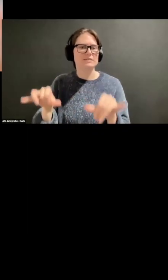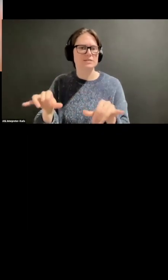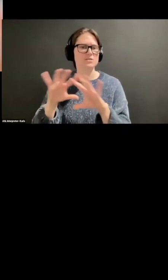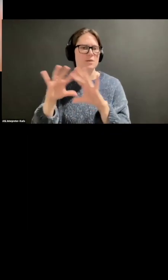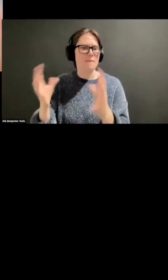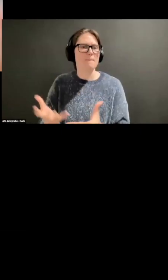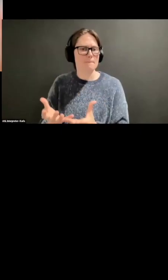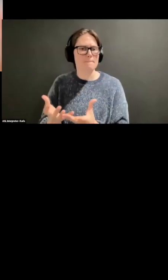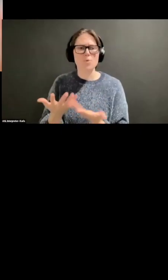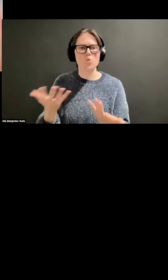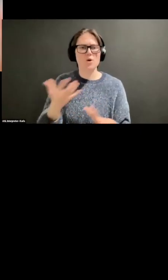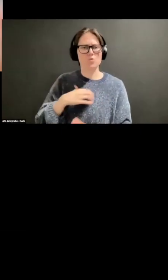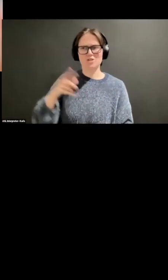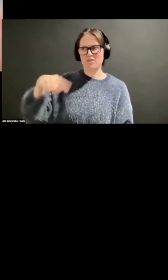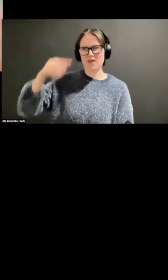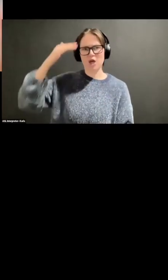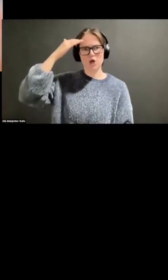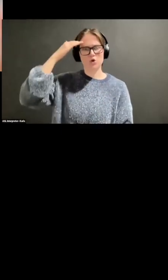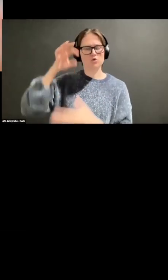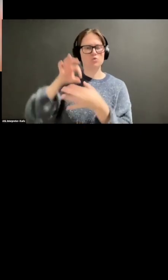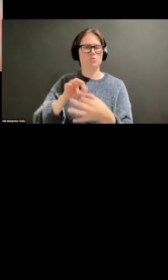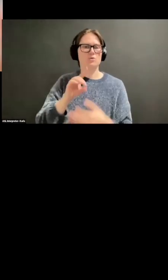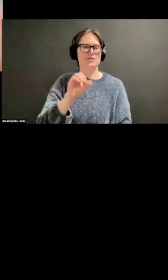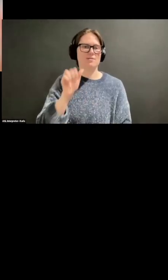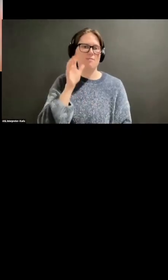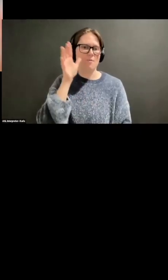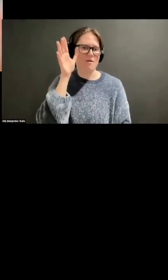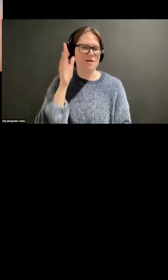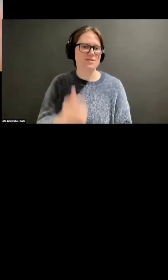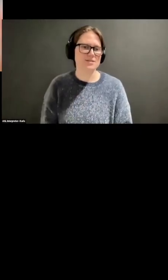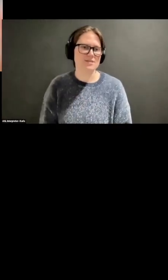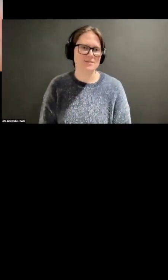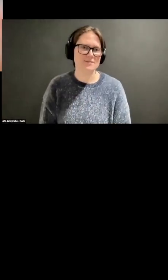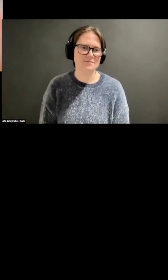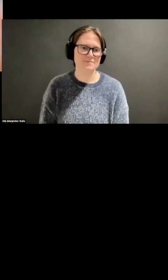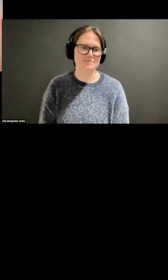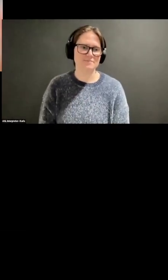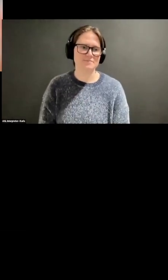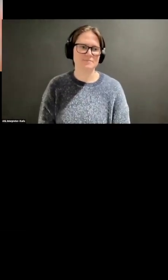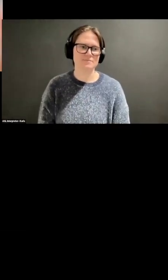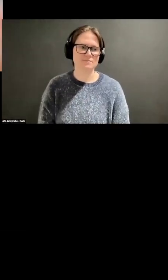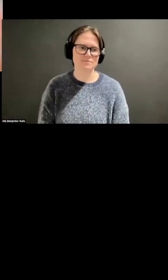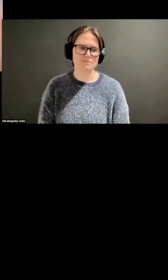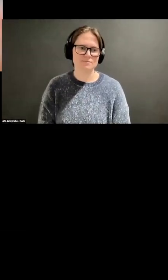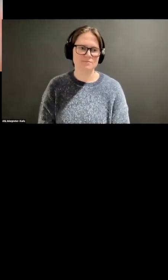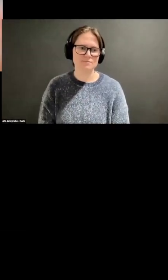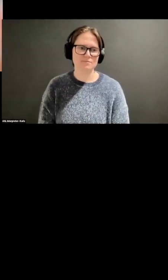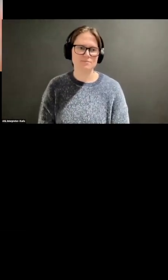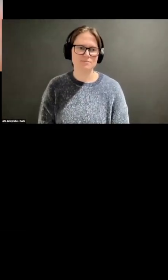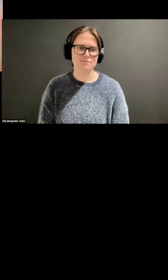wish they knew about disabled parents. The judges